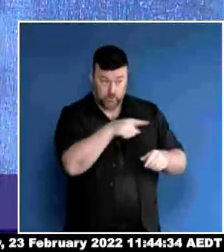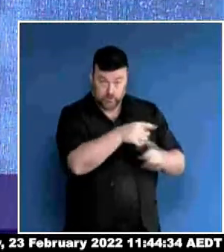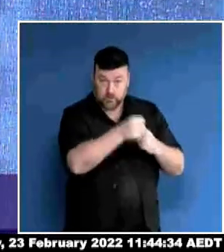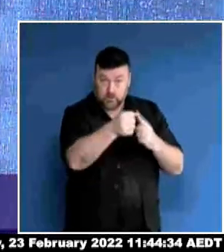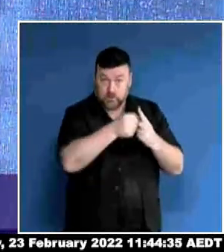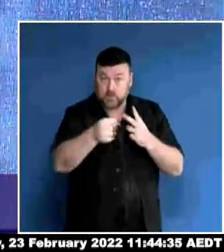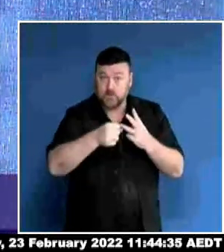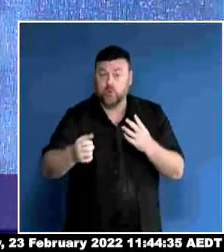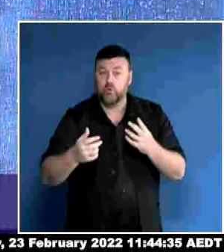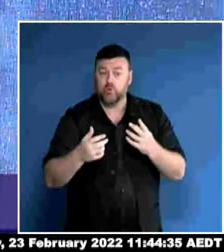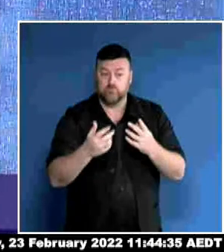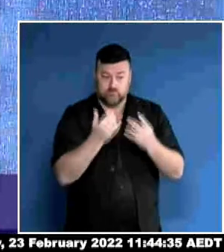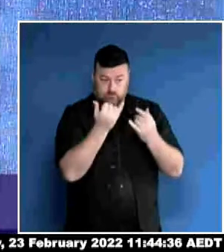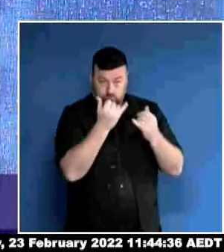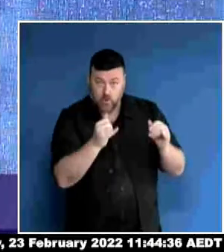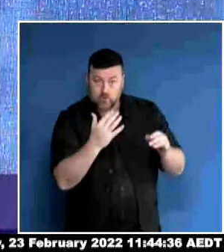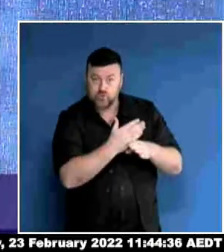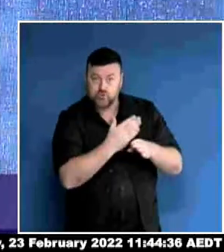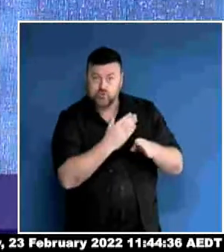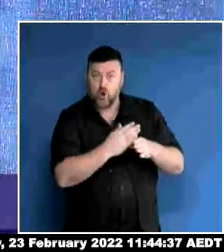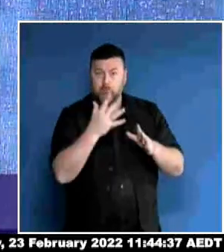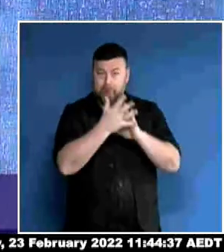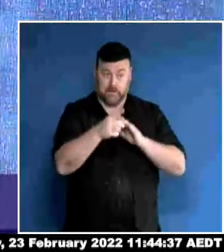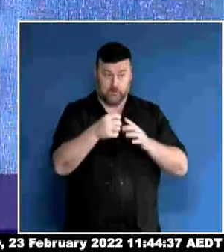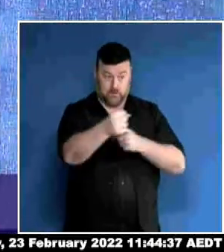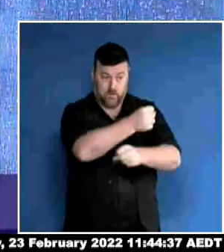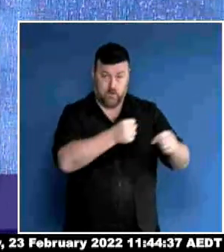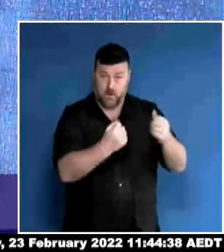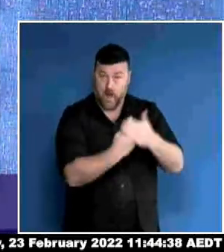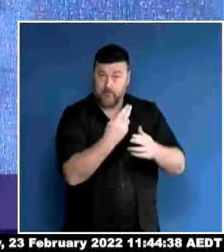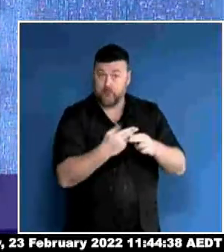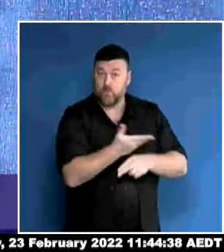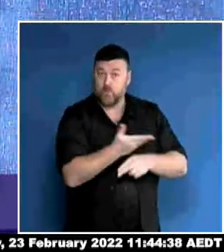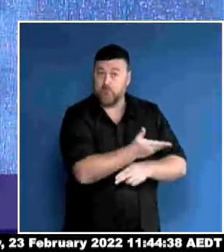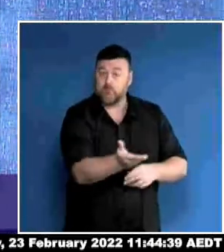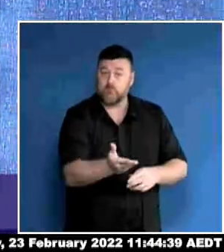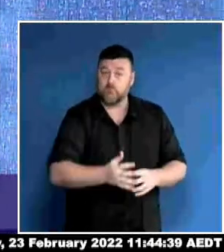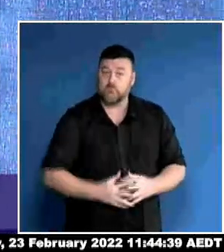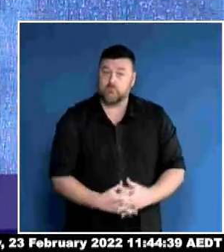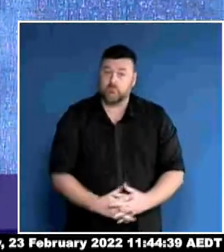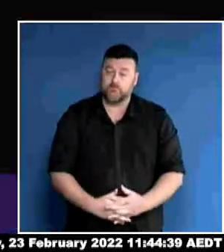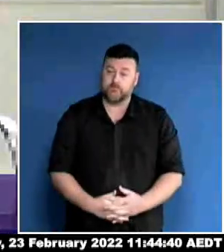Yes.